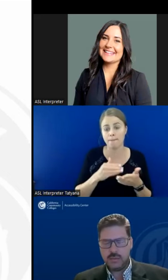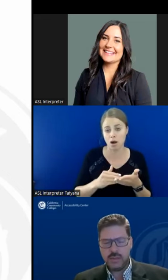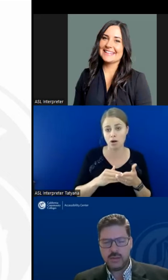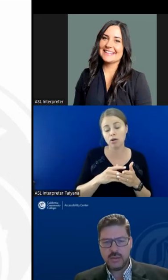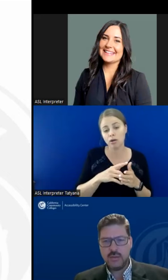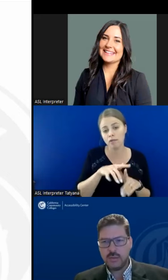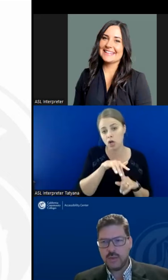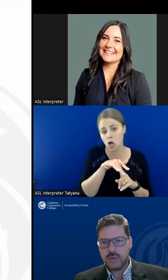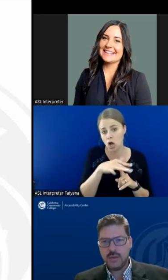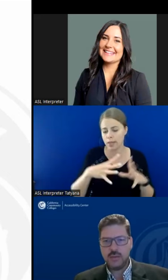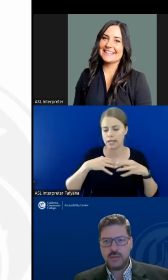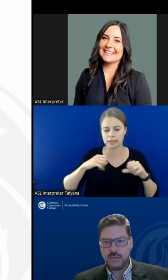because you provided alternative.